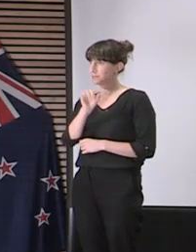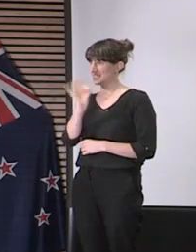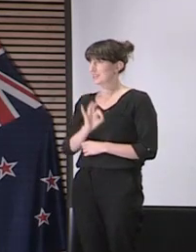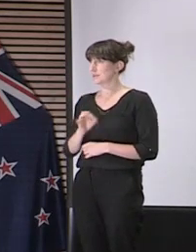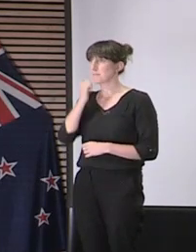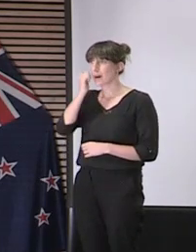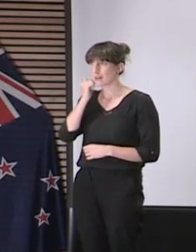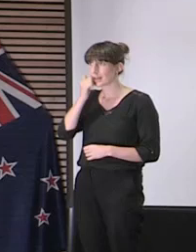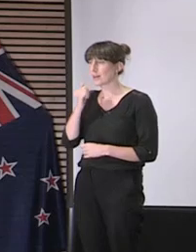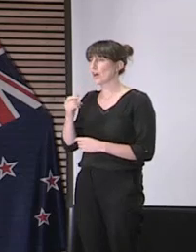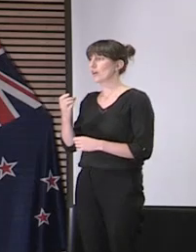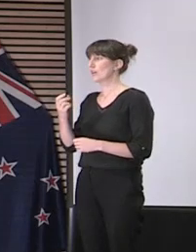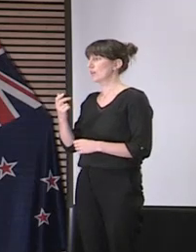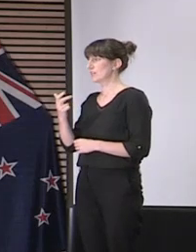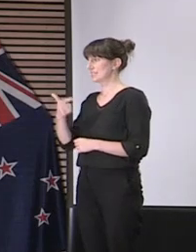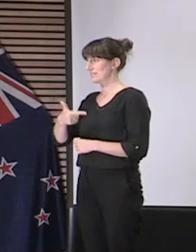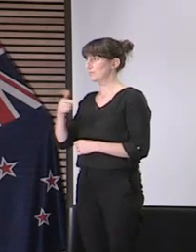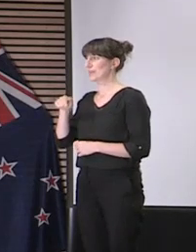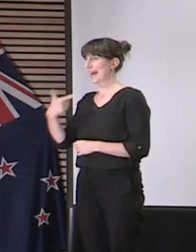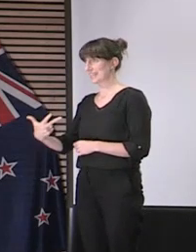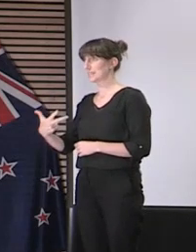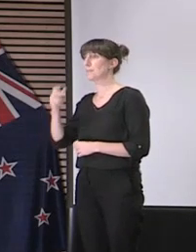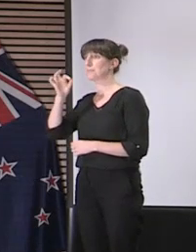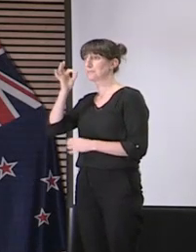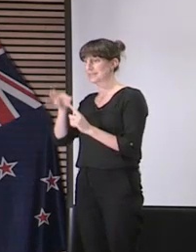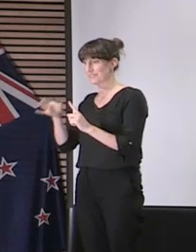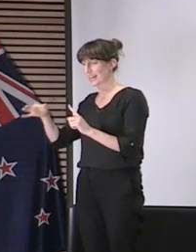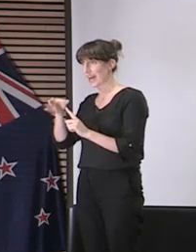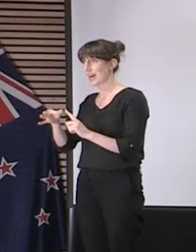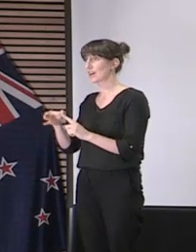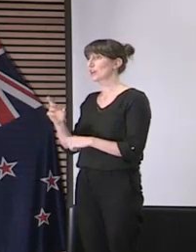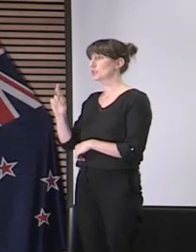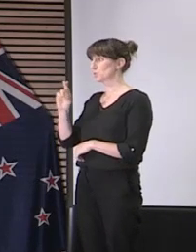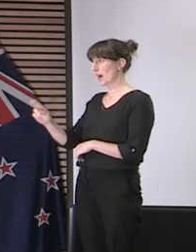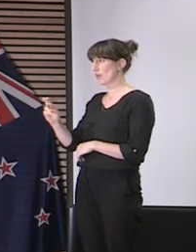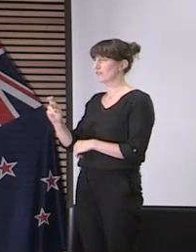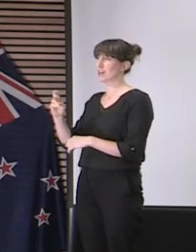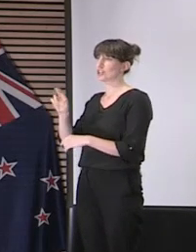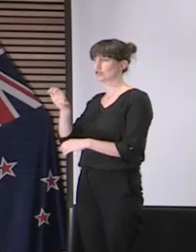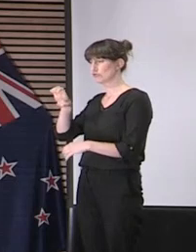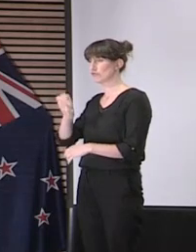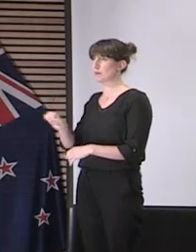theeth fist can I breakdown,